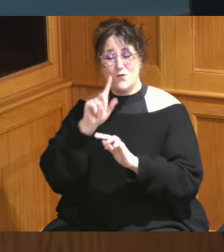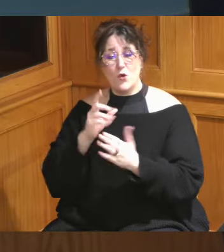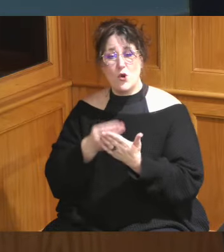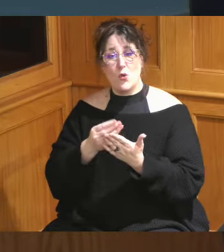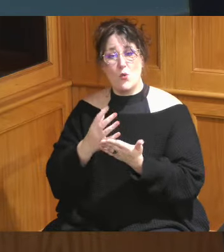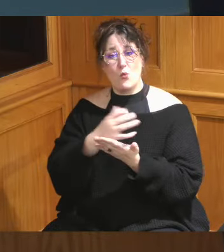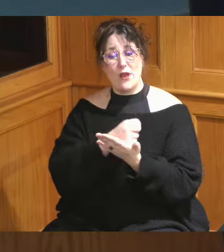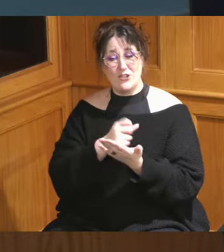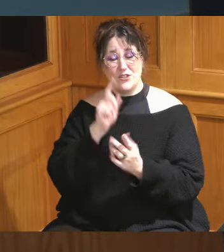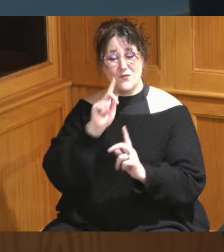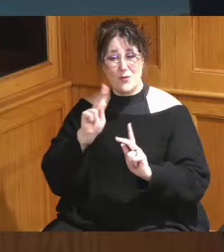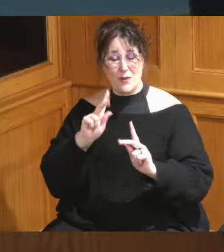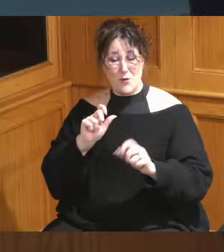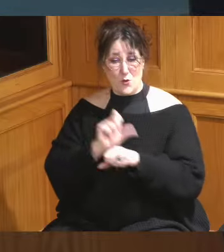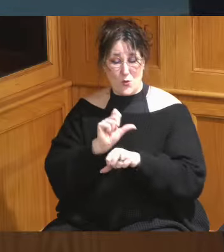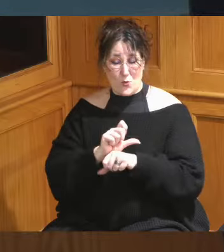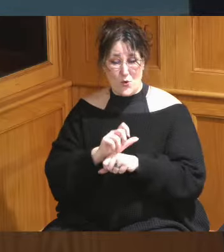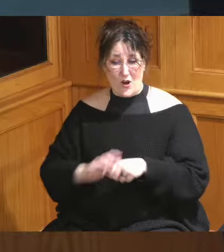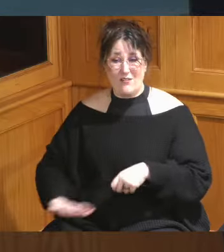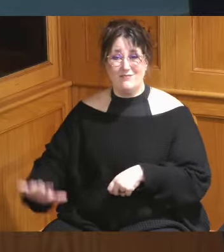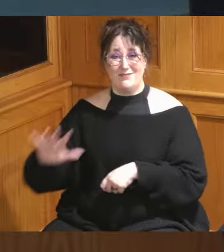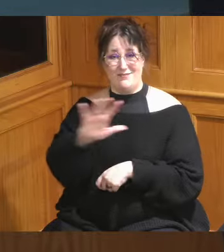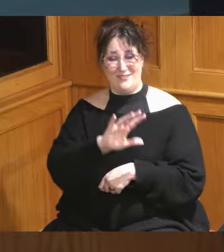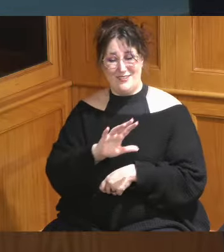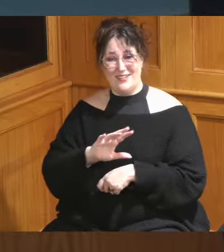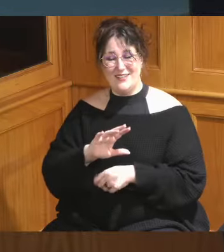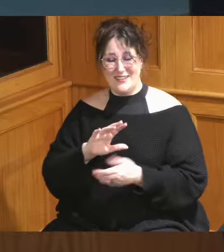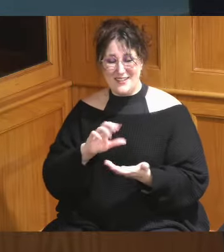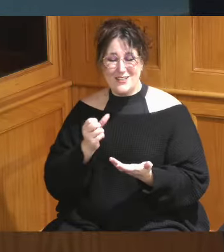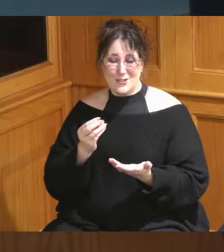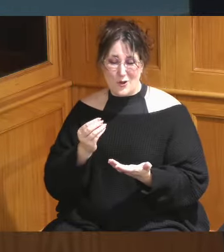work through the county throughout all of the systems trying to make sure we can recruit and